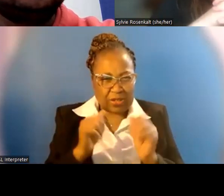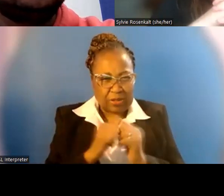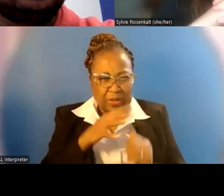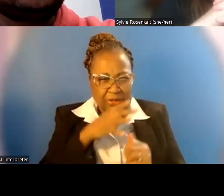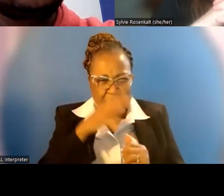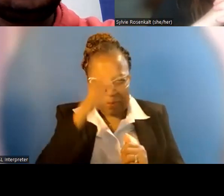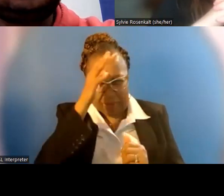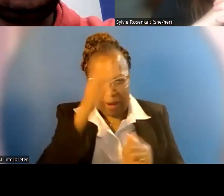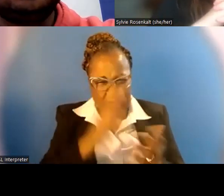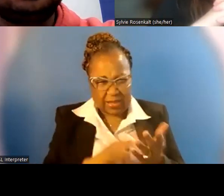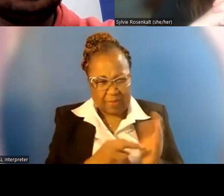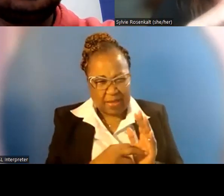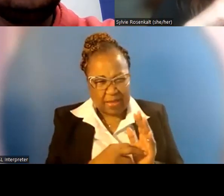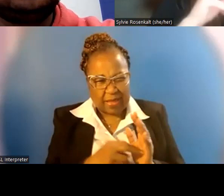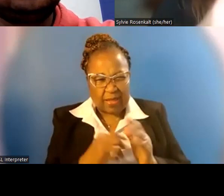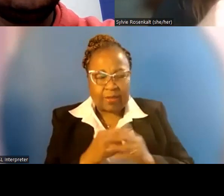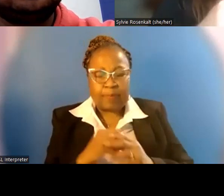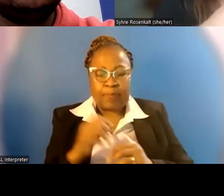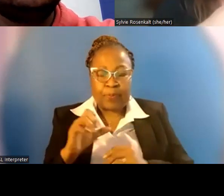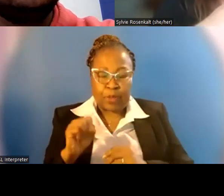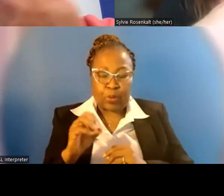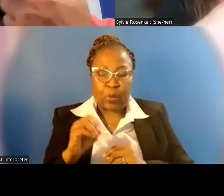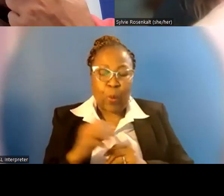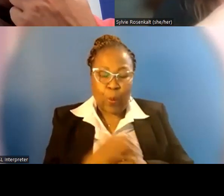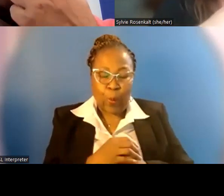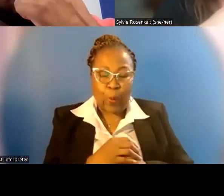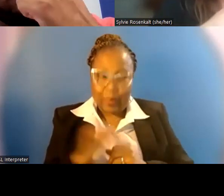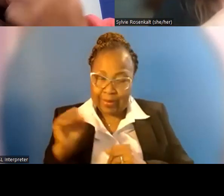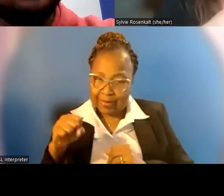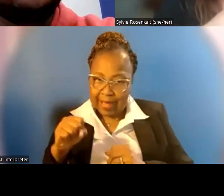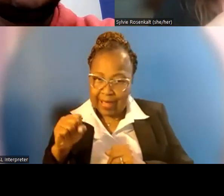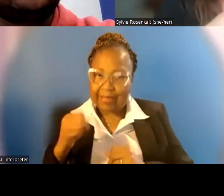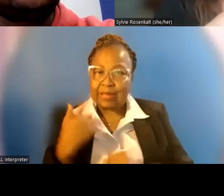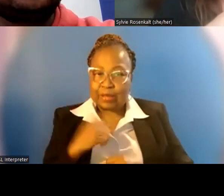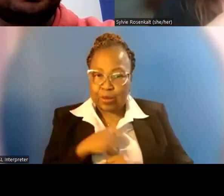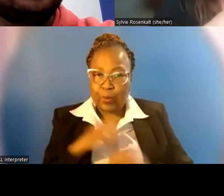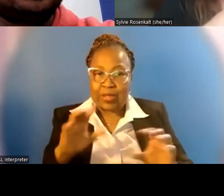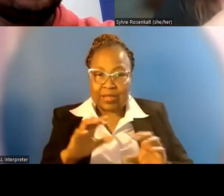So yes, we did do some outreach to parents